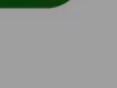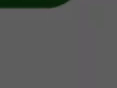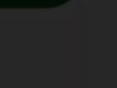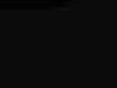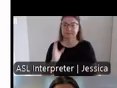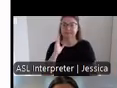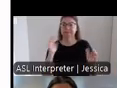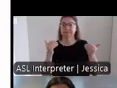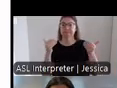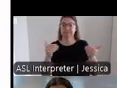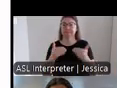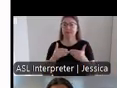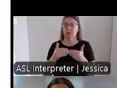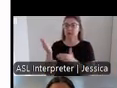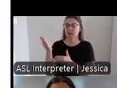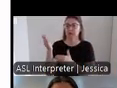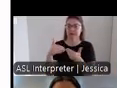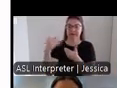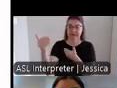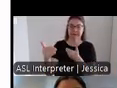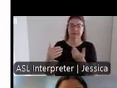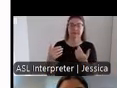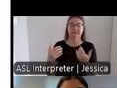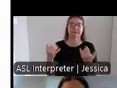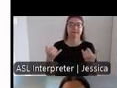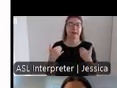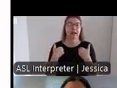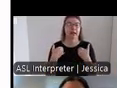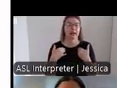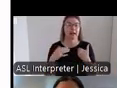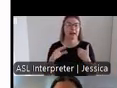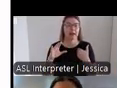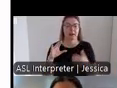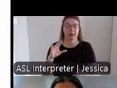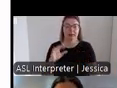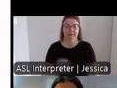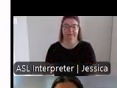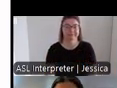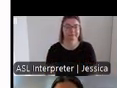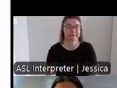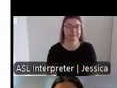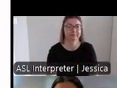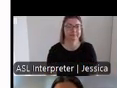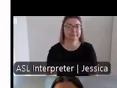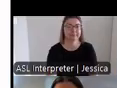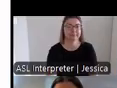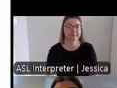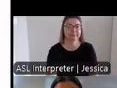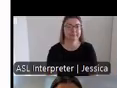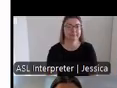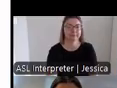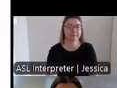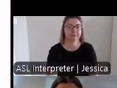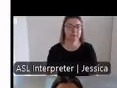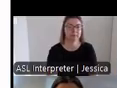(Sonya Panangaden) Right now we have Carling Spinney and Angélique Roy from Queen’s University.